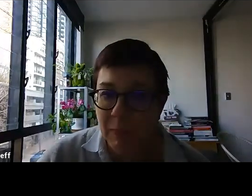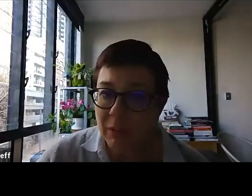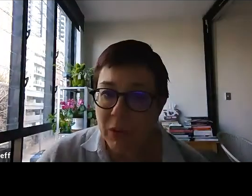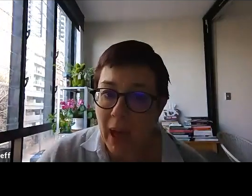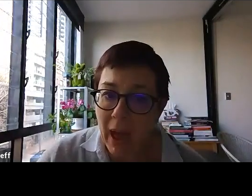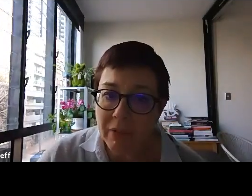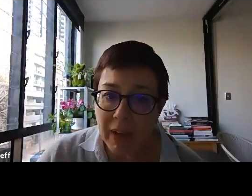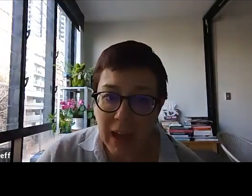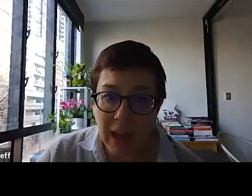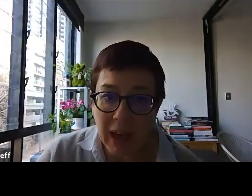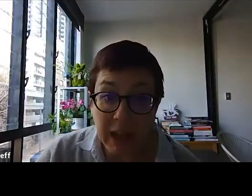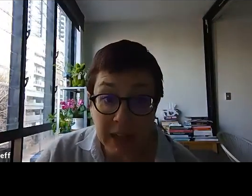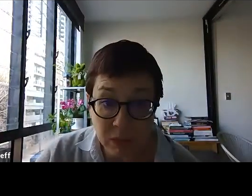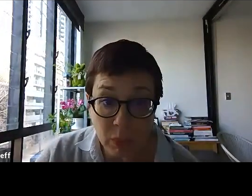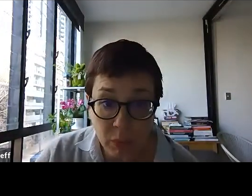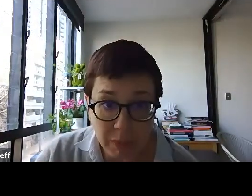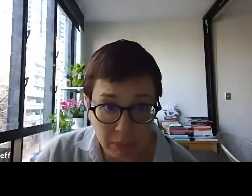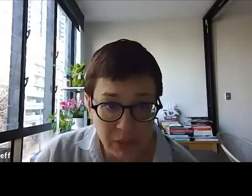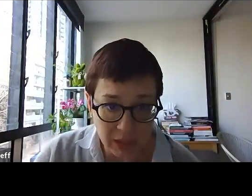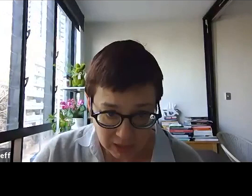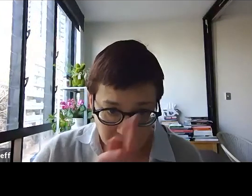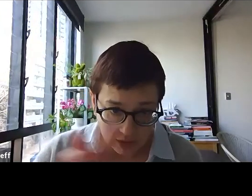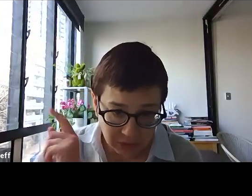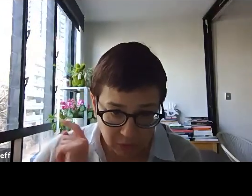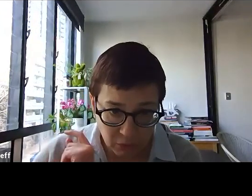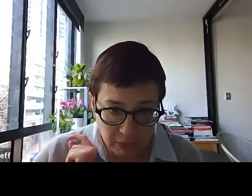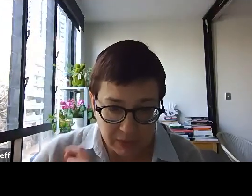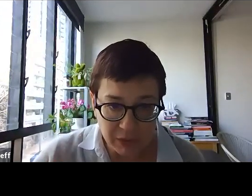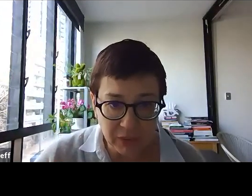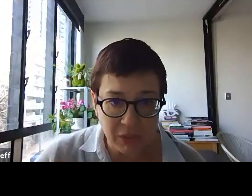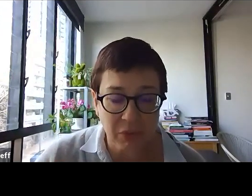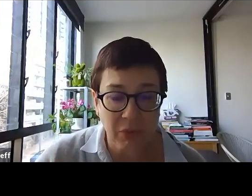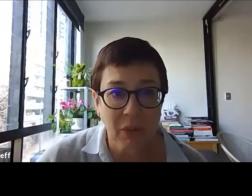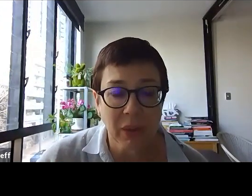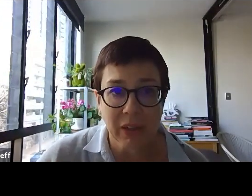Yes, we will be publishing things - I saw a message come through quickly